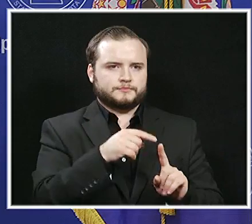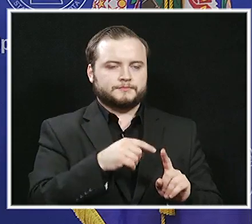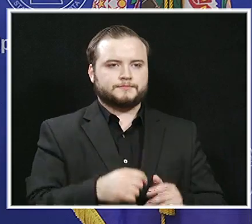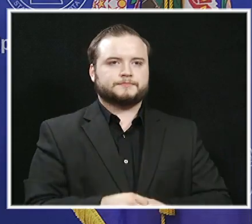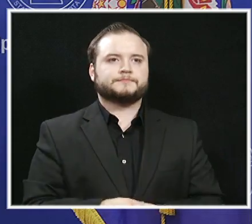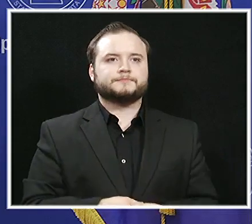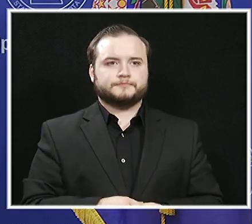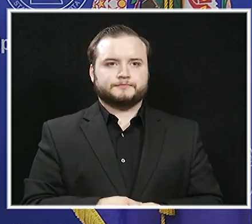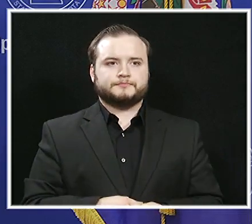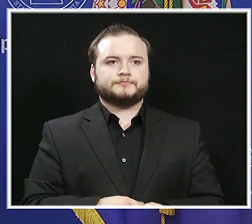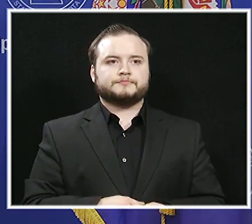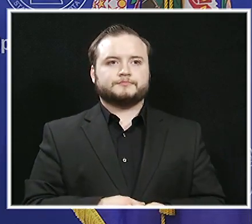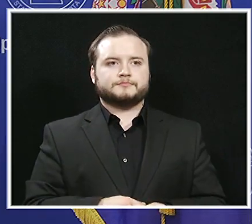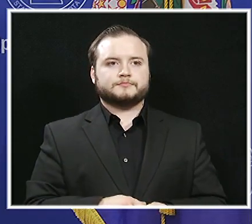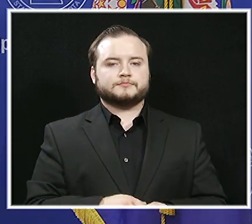created when business and labor is working together.